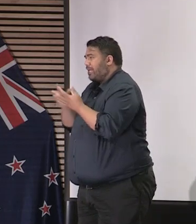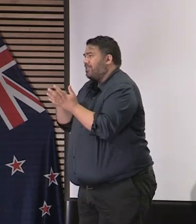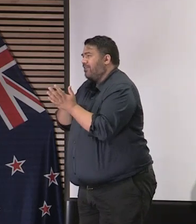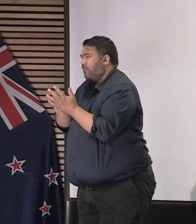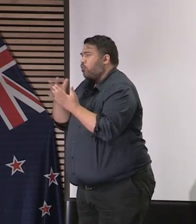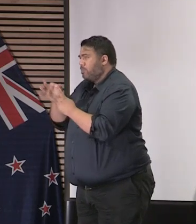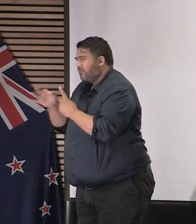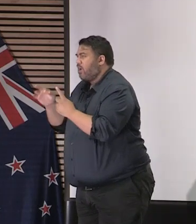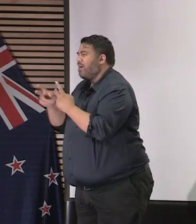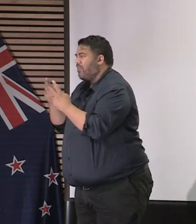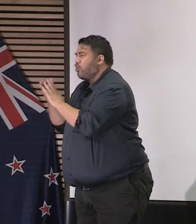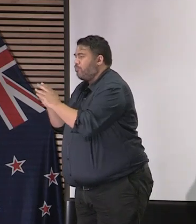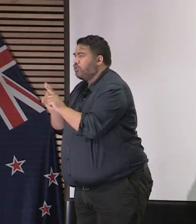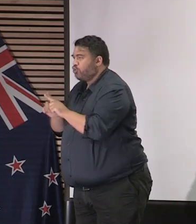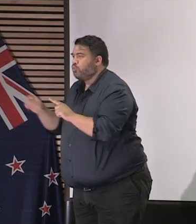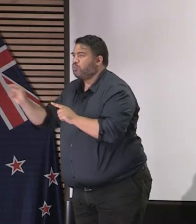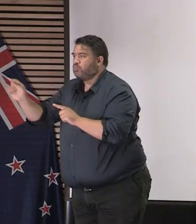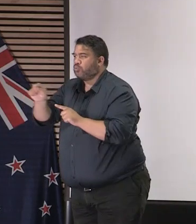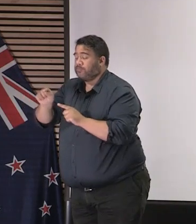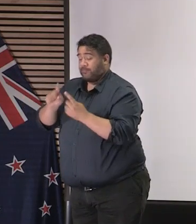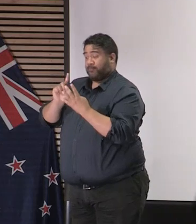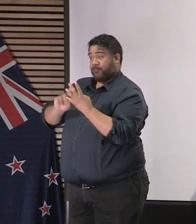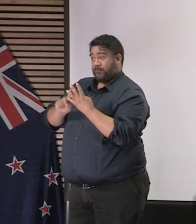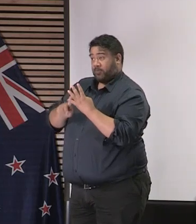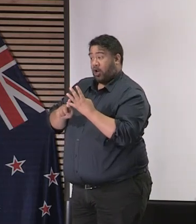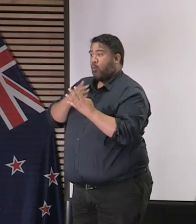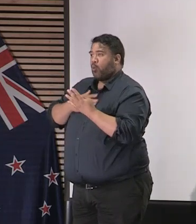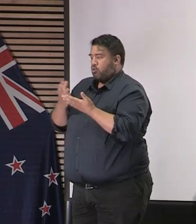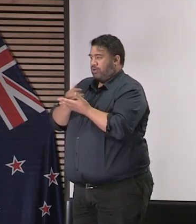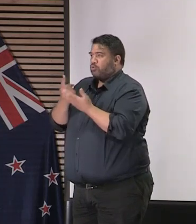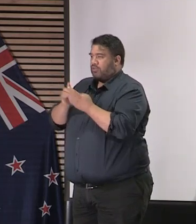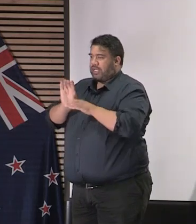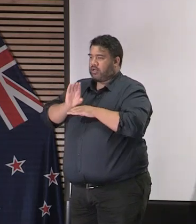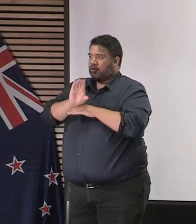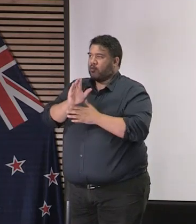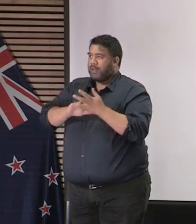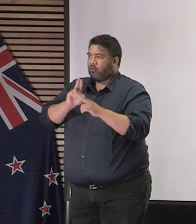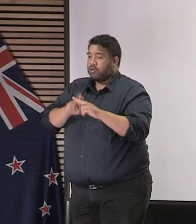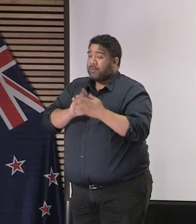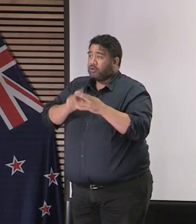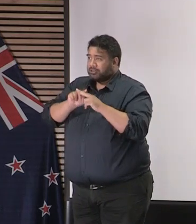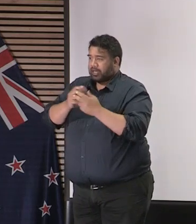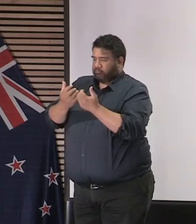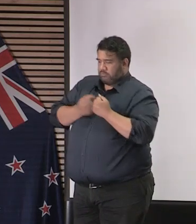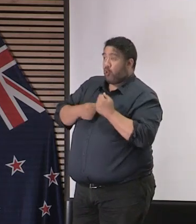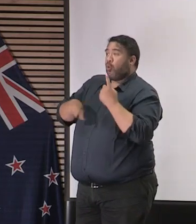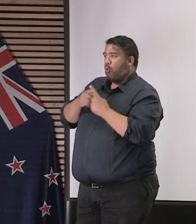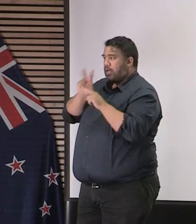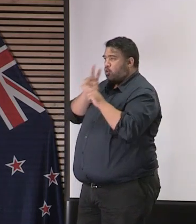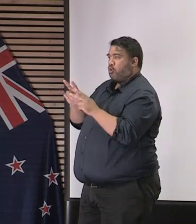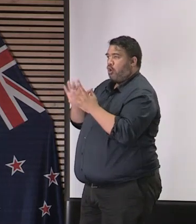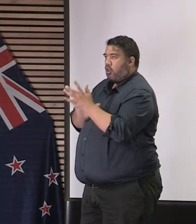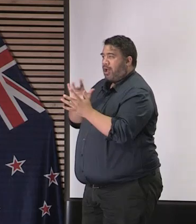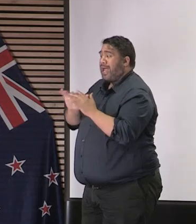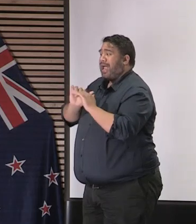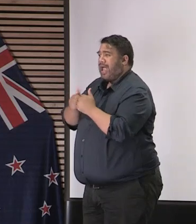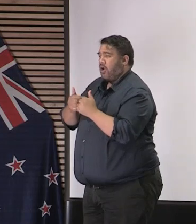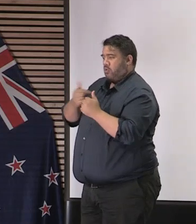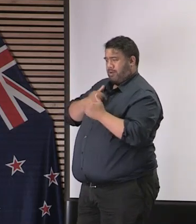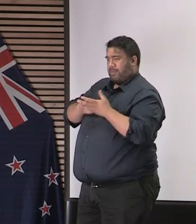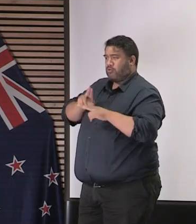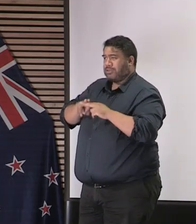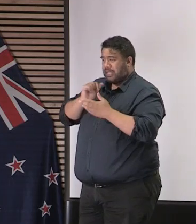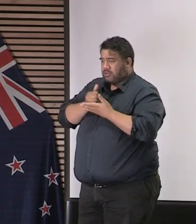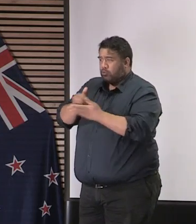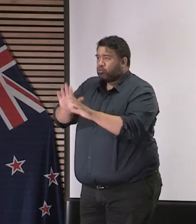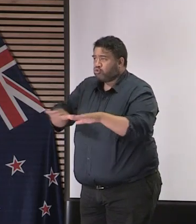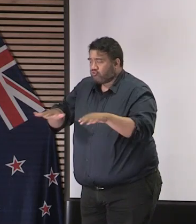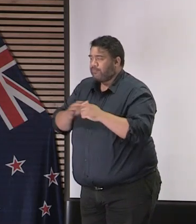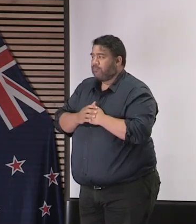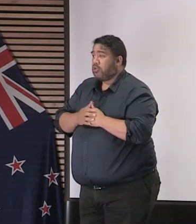providing content for Pasifika